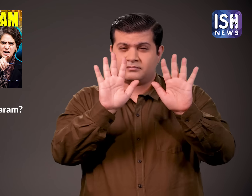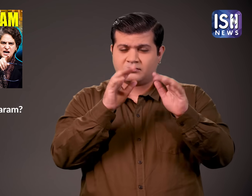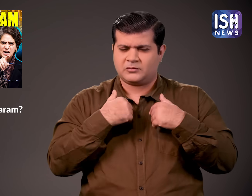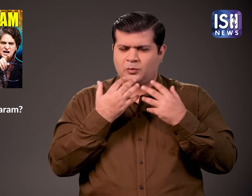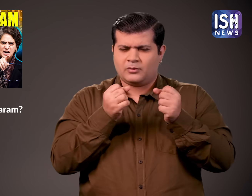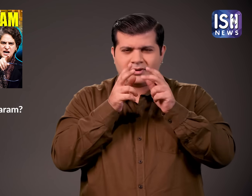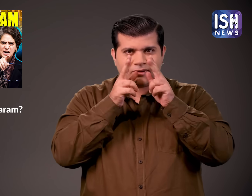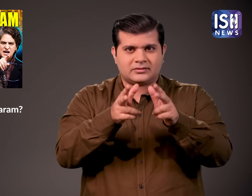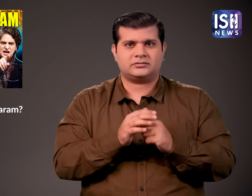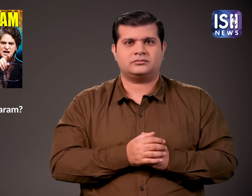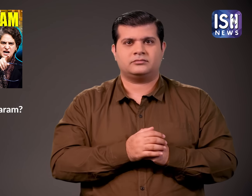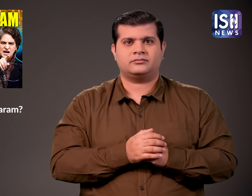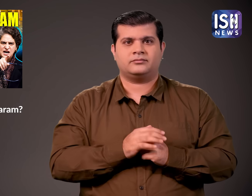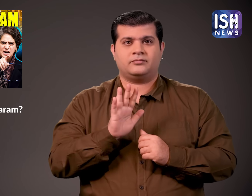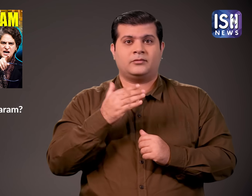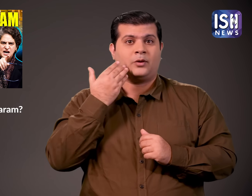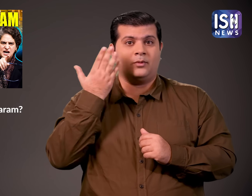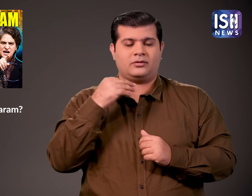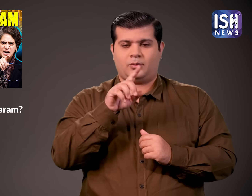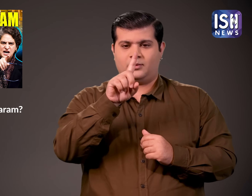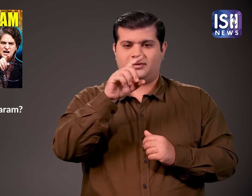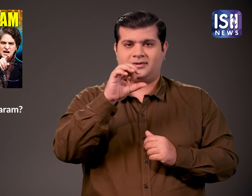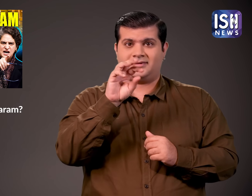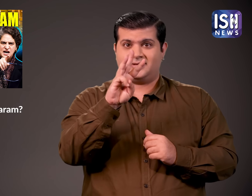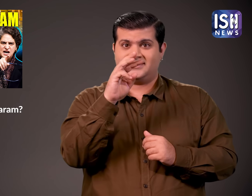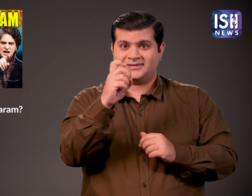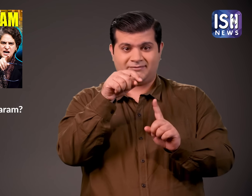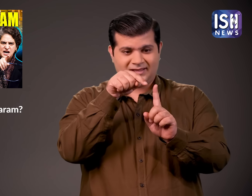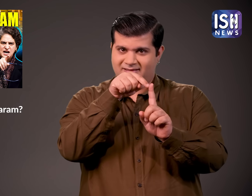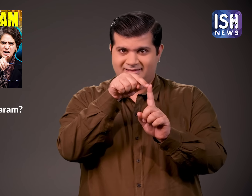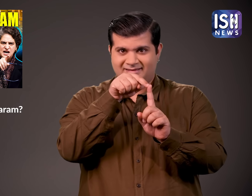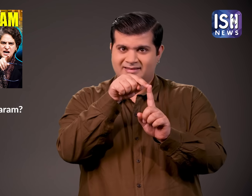I would like to clarify that in 1937,